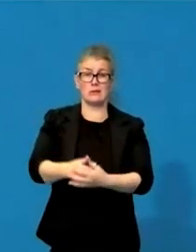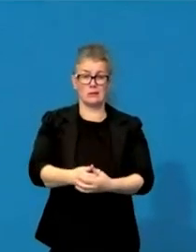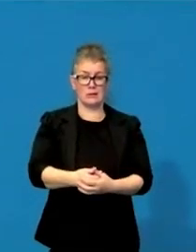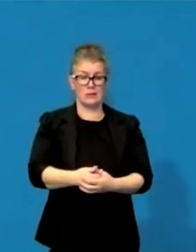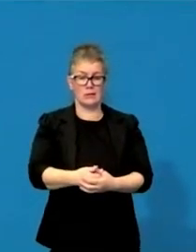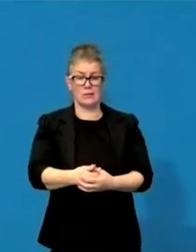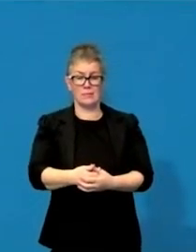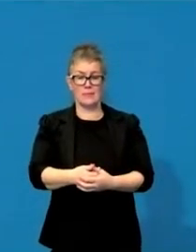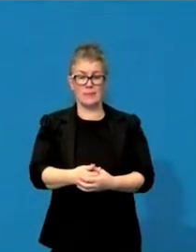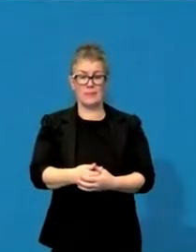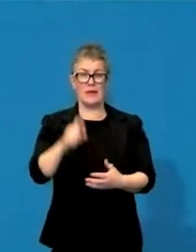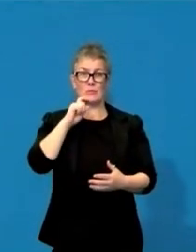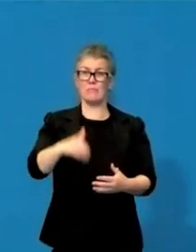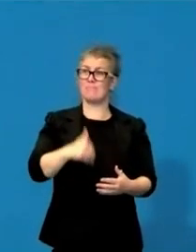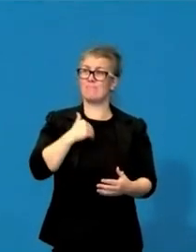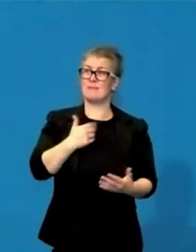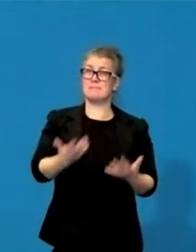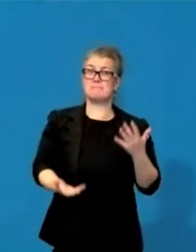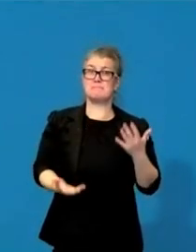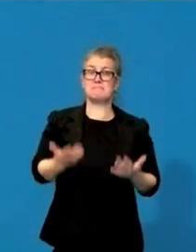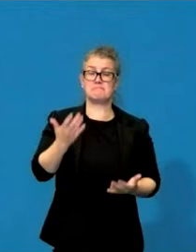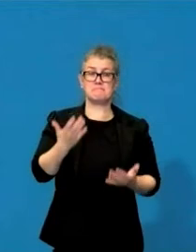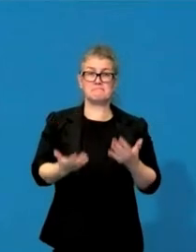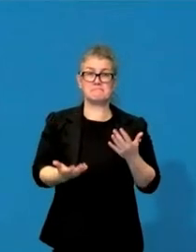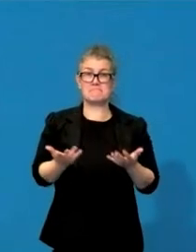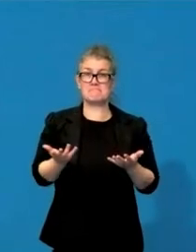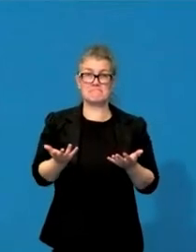It will be like - I don't know.